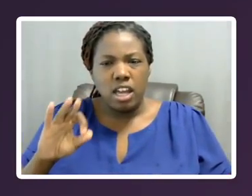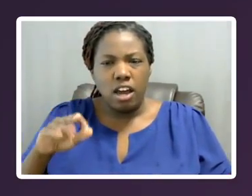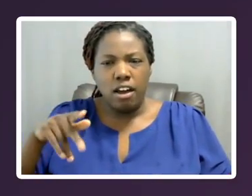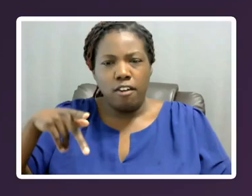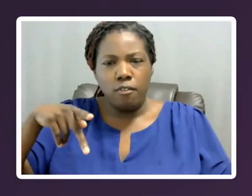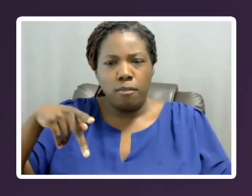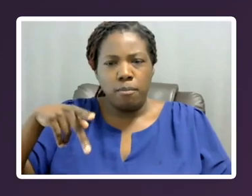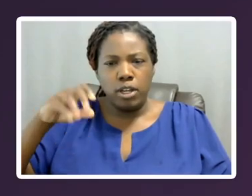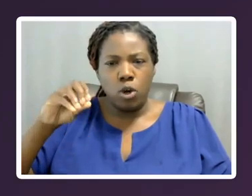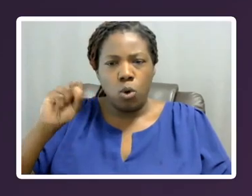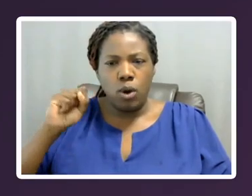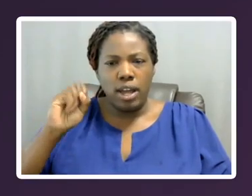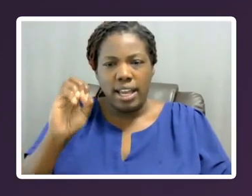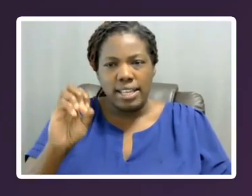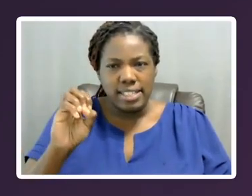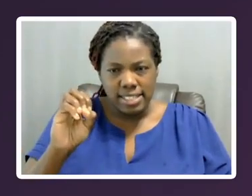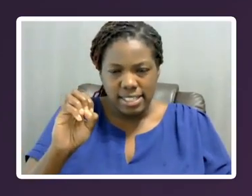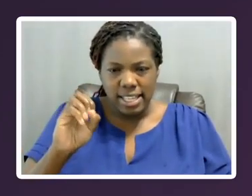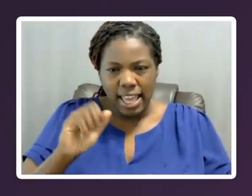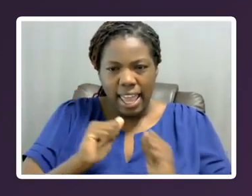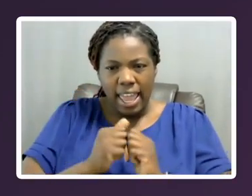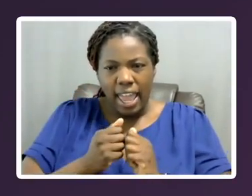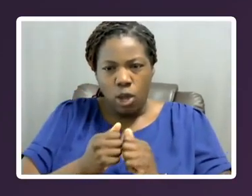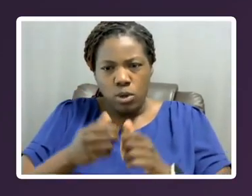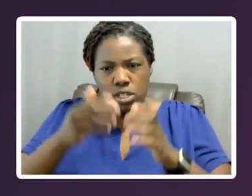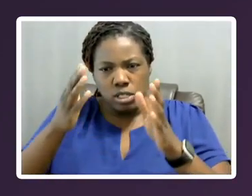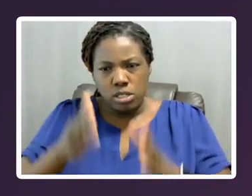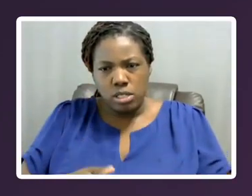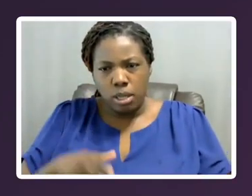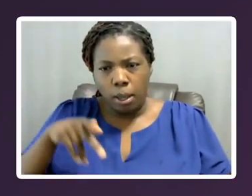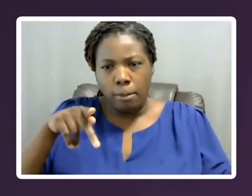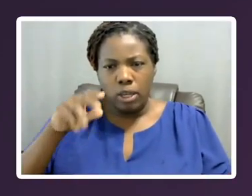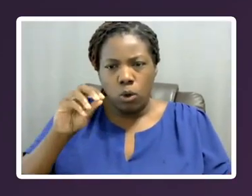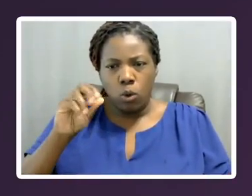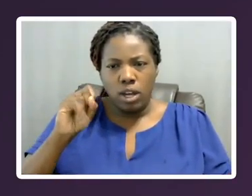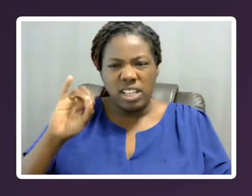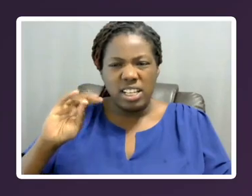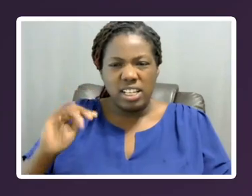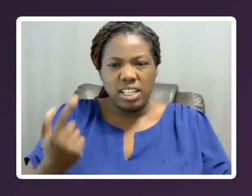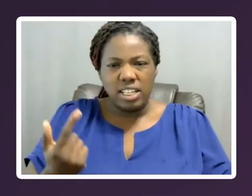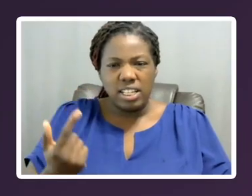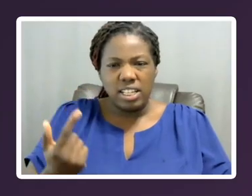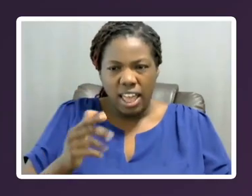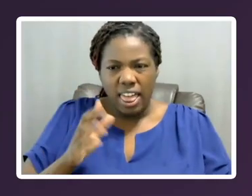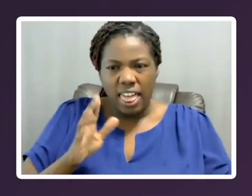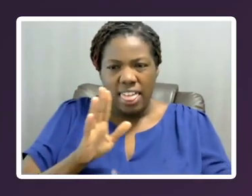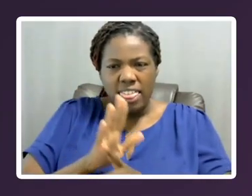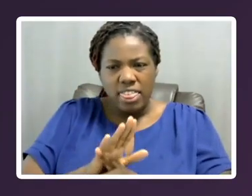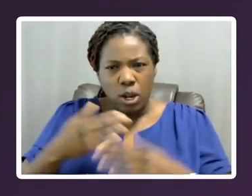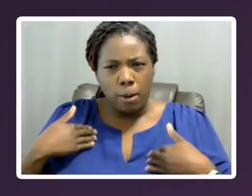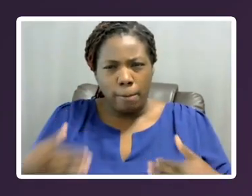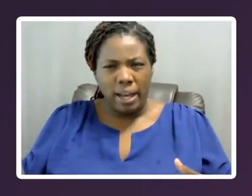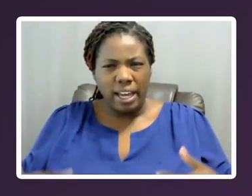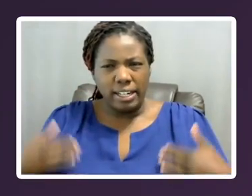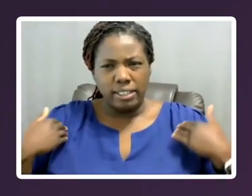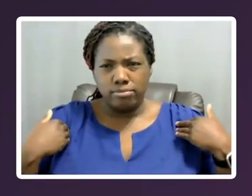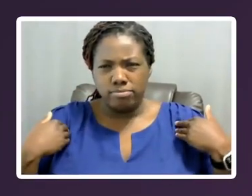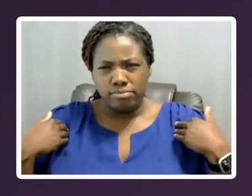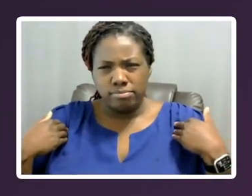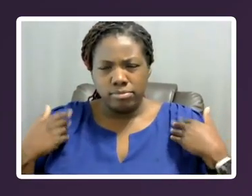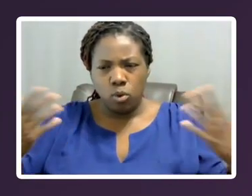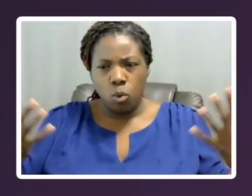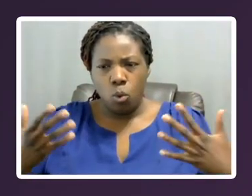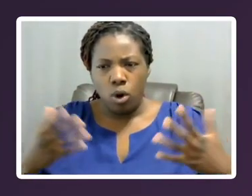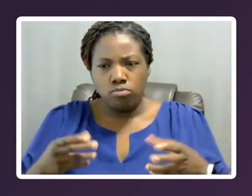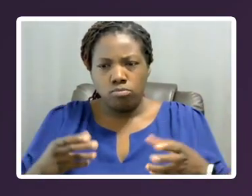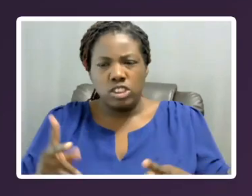is the individual posing? What is their posture? Go ahead and put that in the chat box. What are